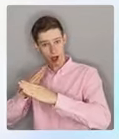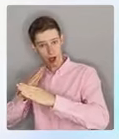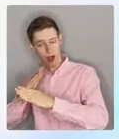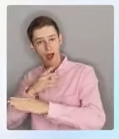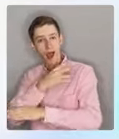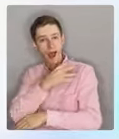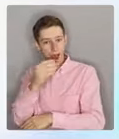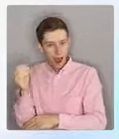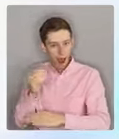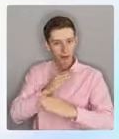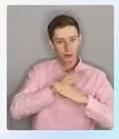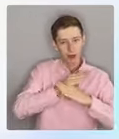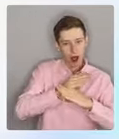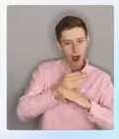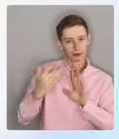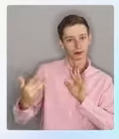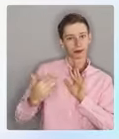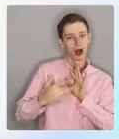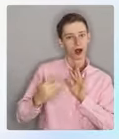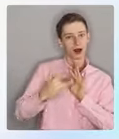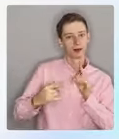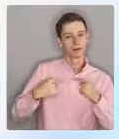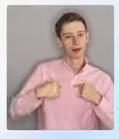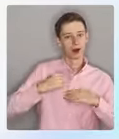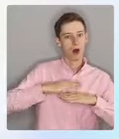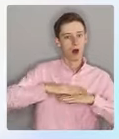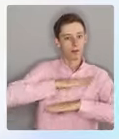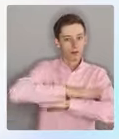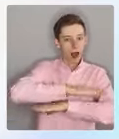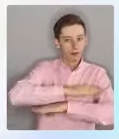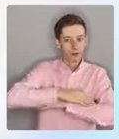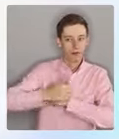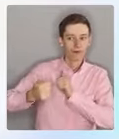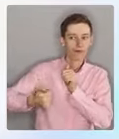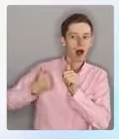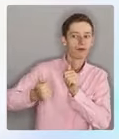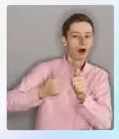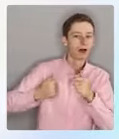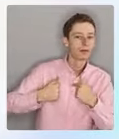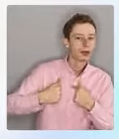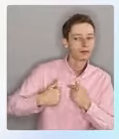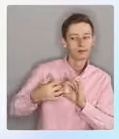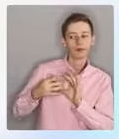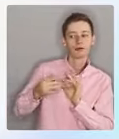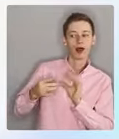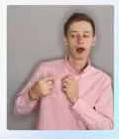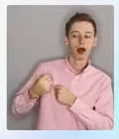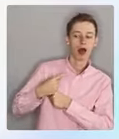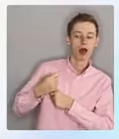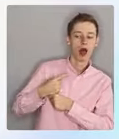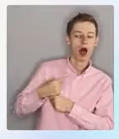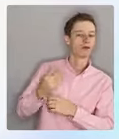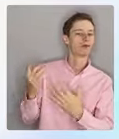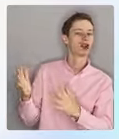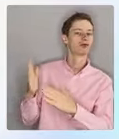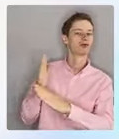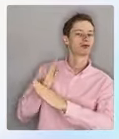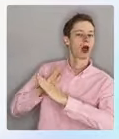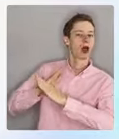from contacting me on the platform, for example, following or messaging me, as well as from abusing me within other integrated apps.